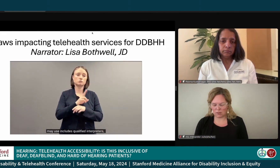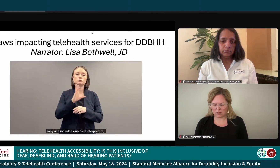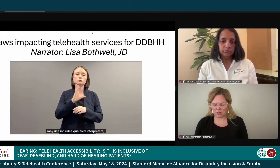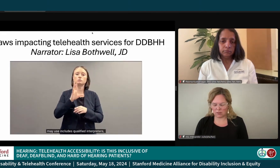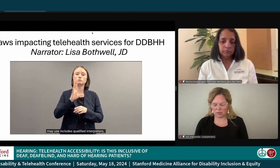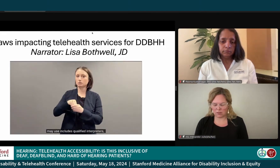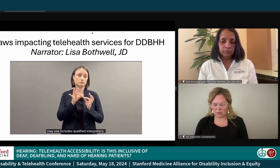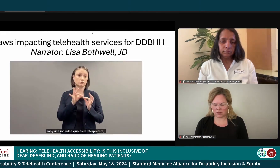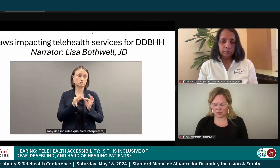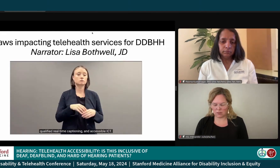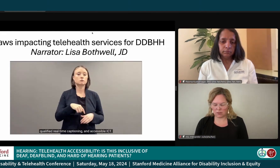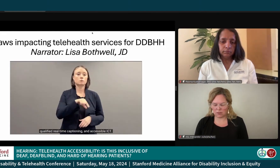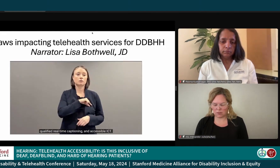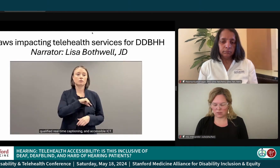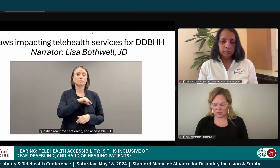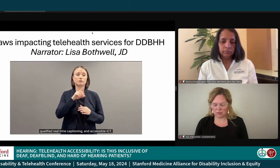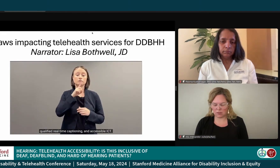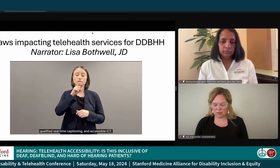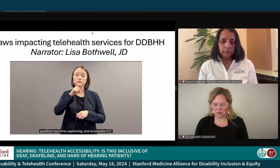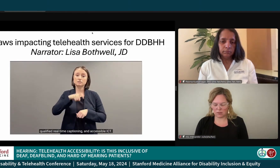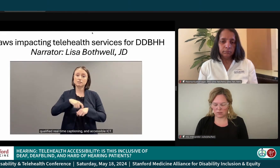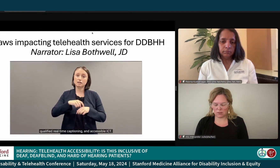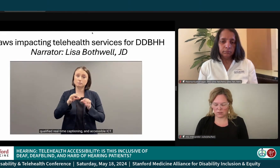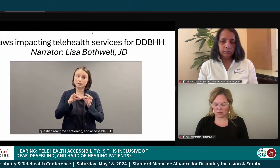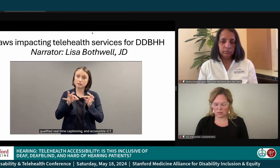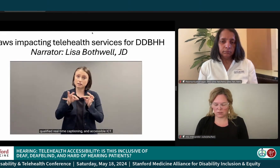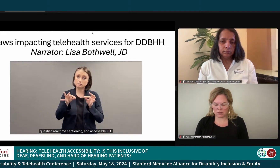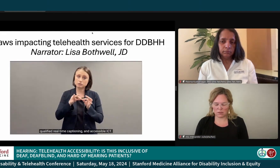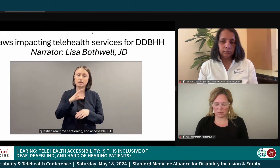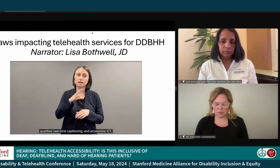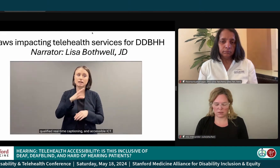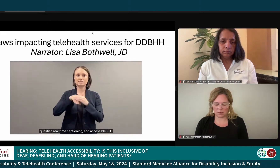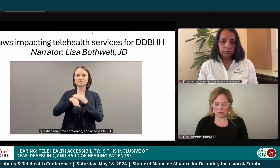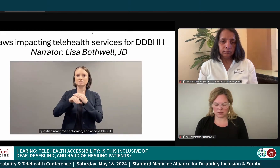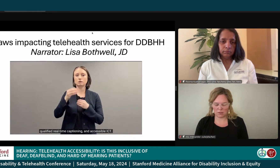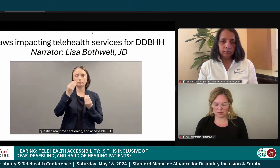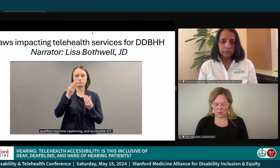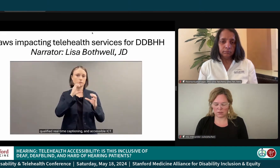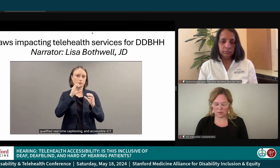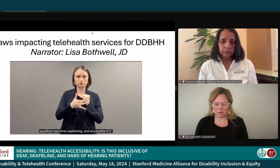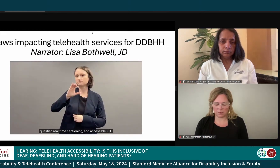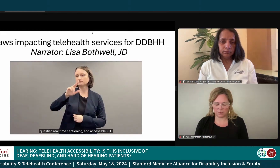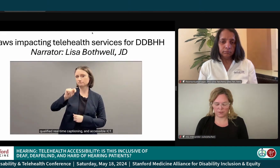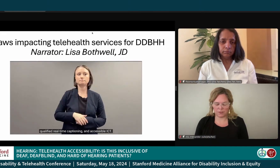may use to include the deaf-deafblind. Qualified real-time captioning, accessible ICT.